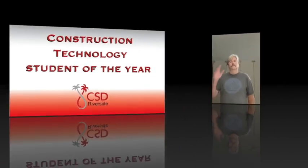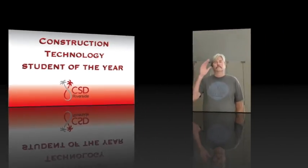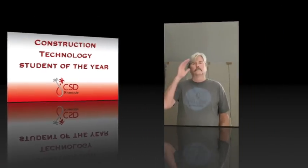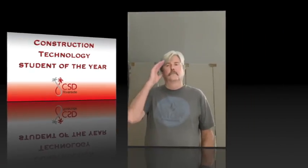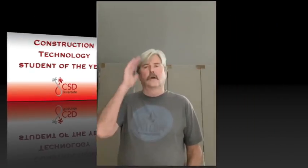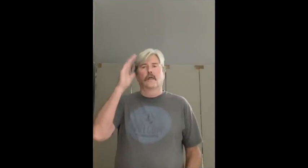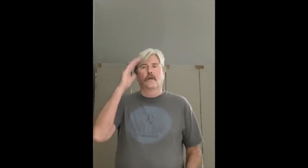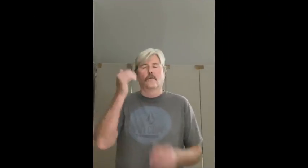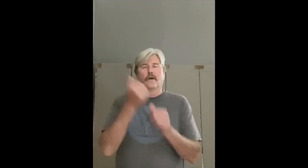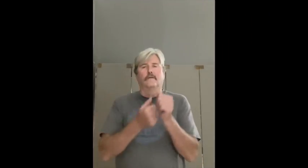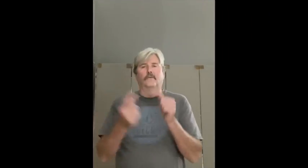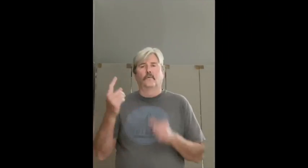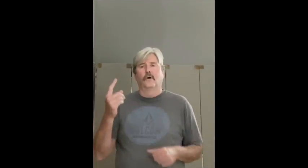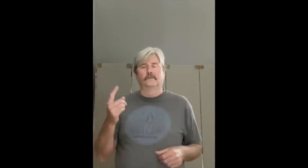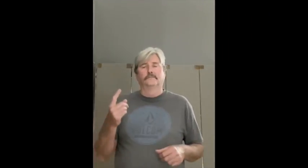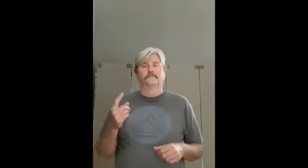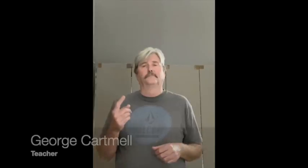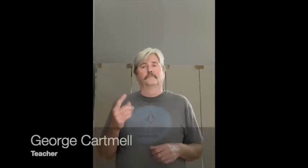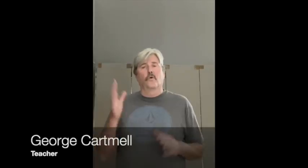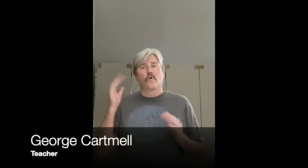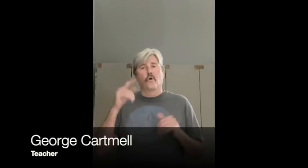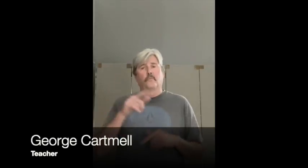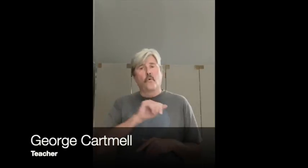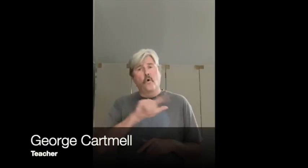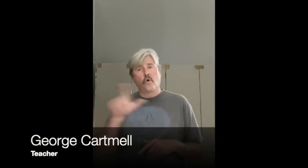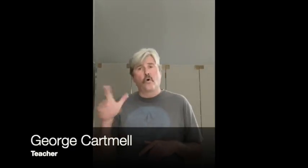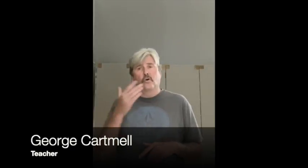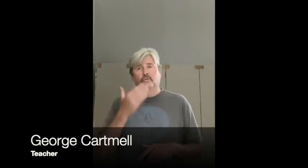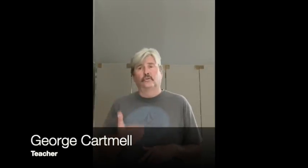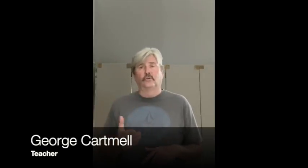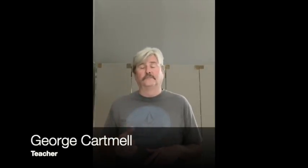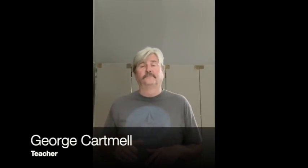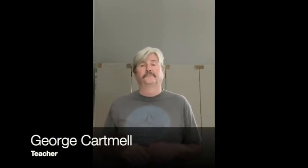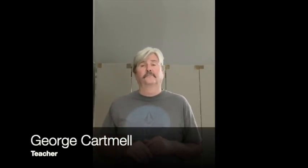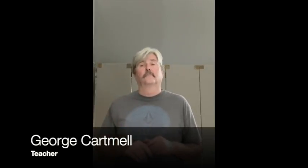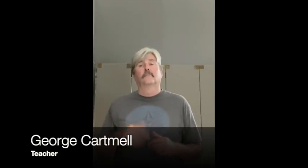Hello everyone. I hope everyone is doing well. My